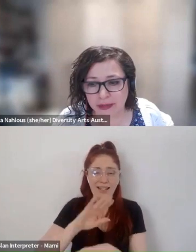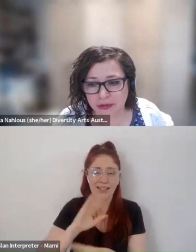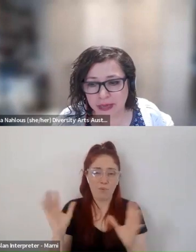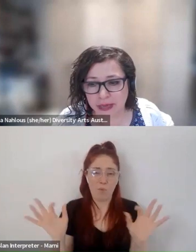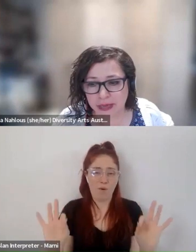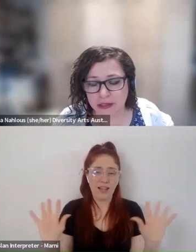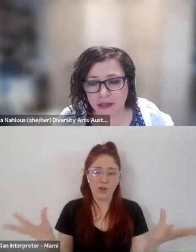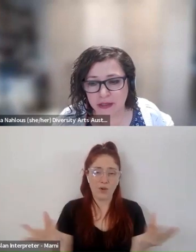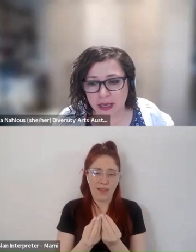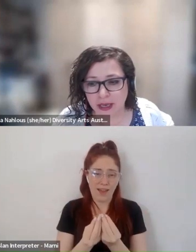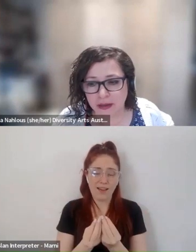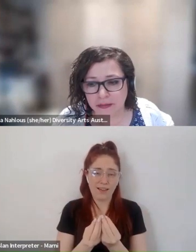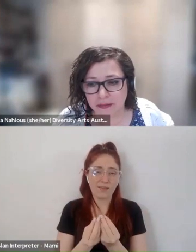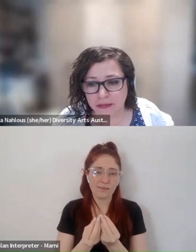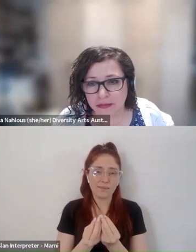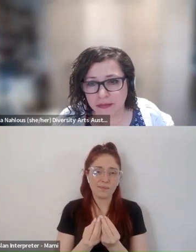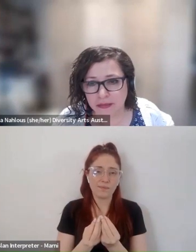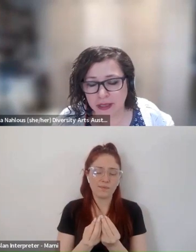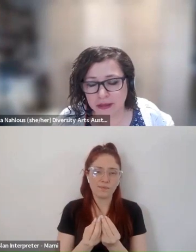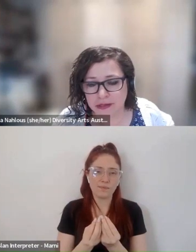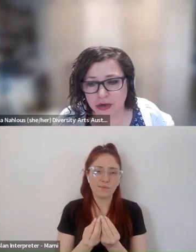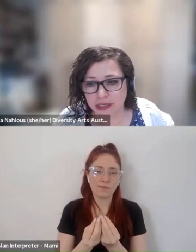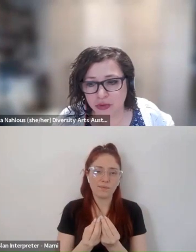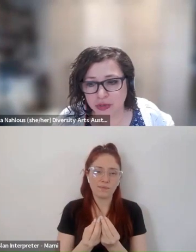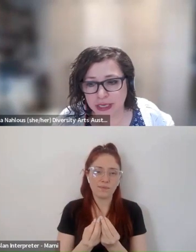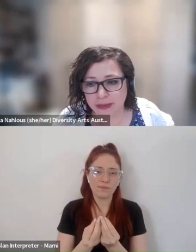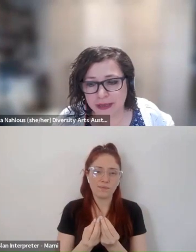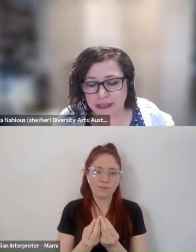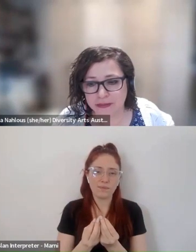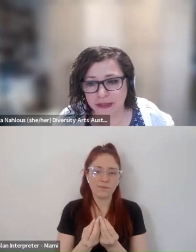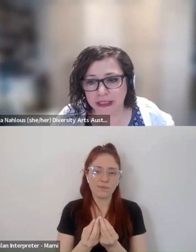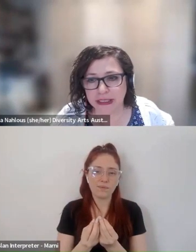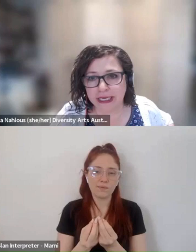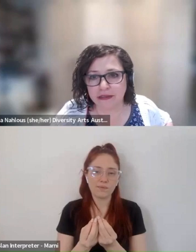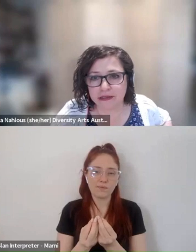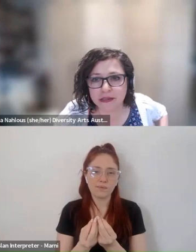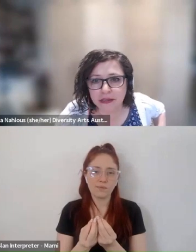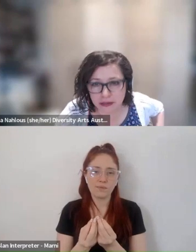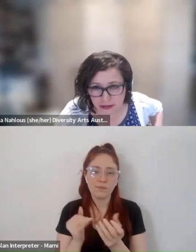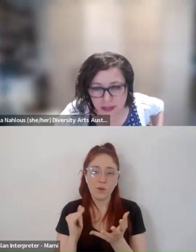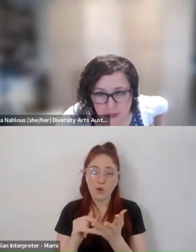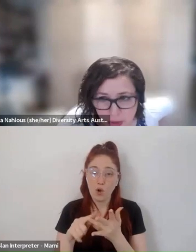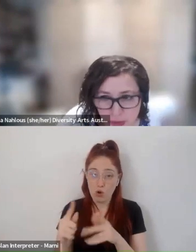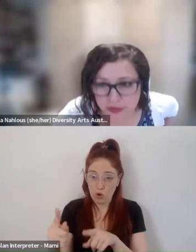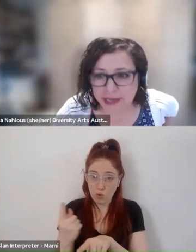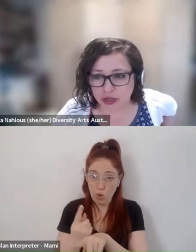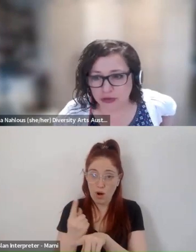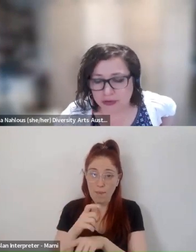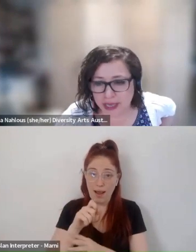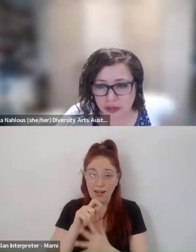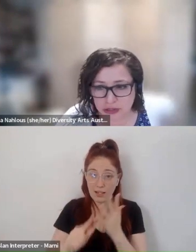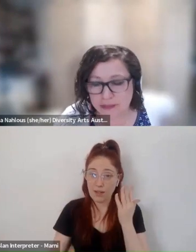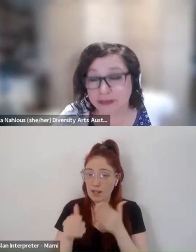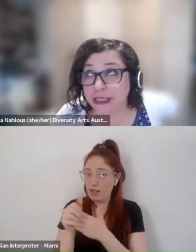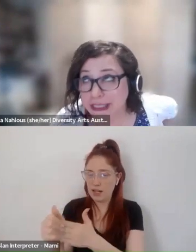Sorry, talking about disability leaders, as well. Thank you. Thank you. Disability